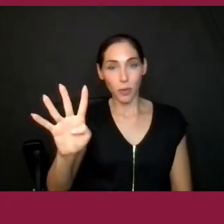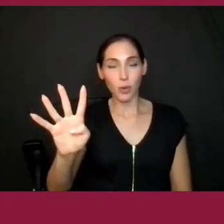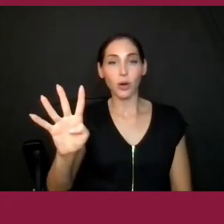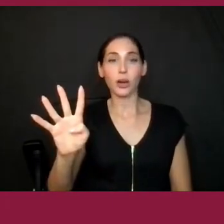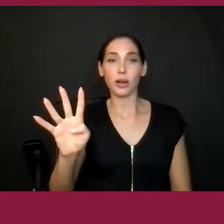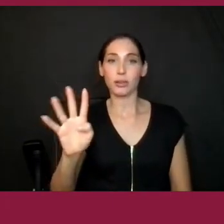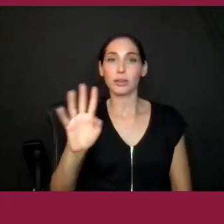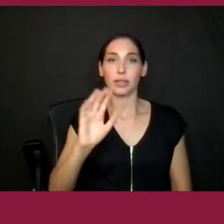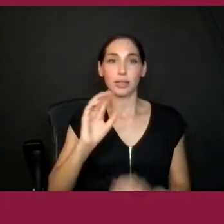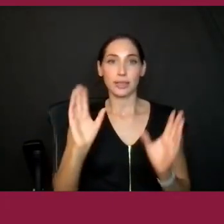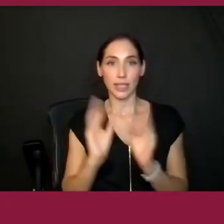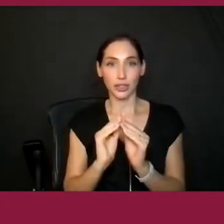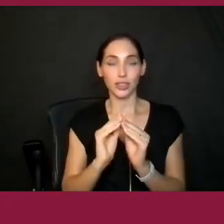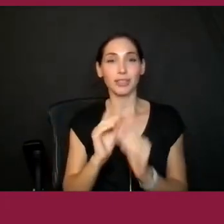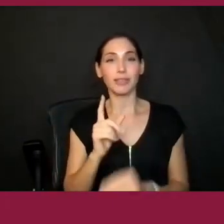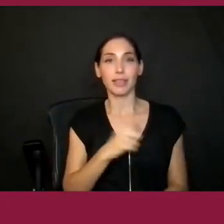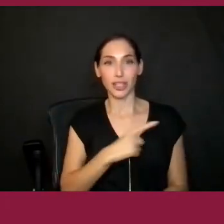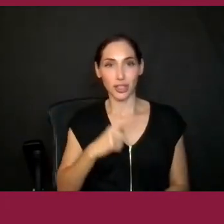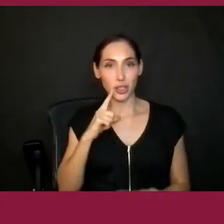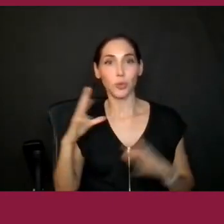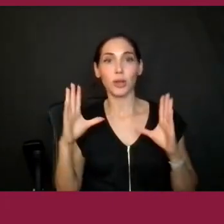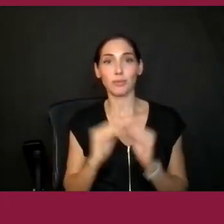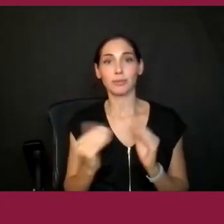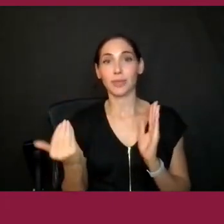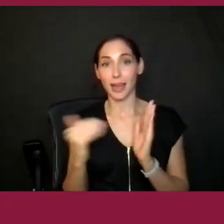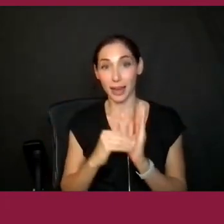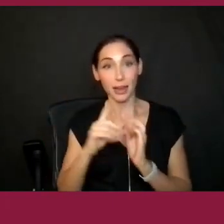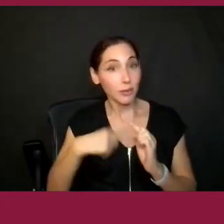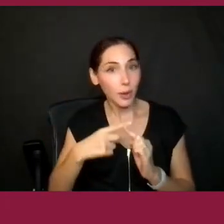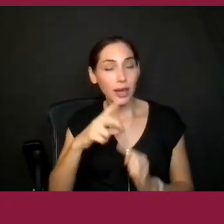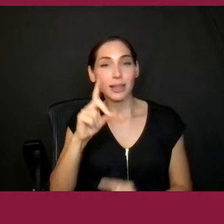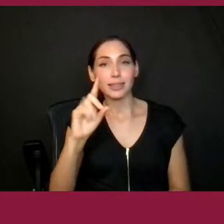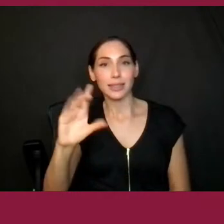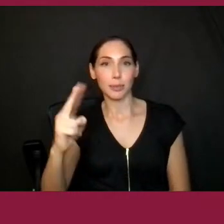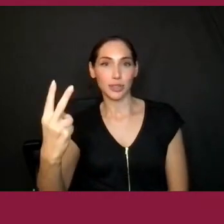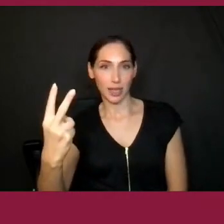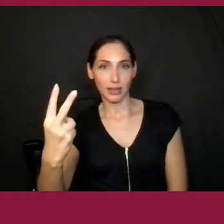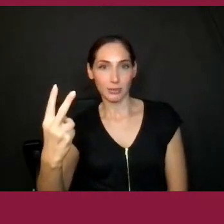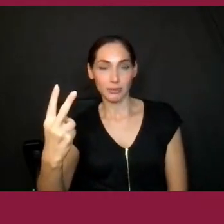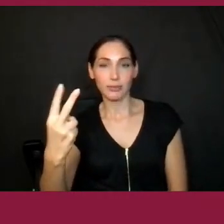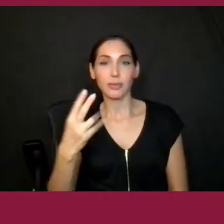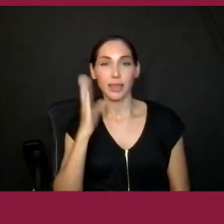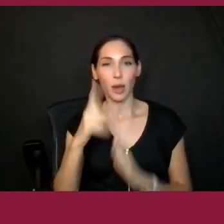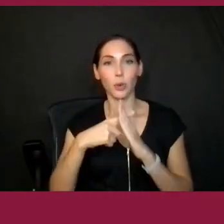back on December 2nd, um, and that'll start actually